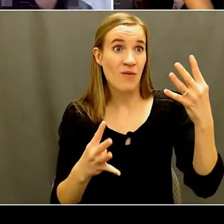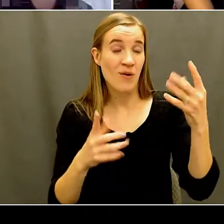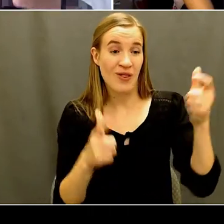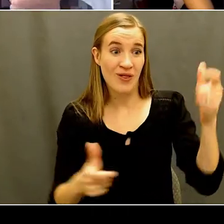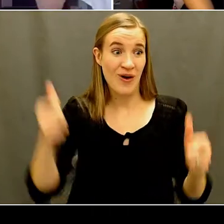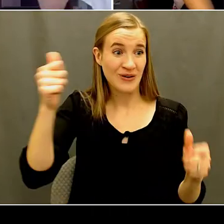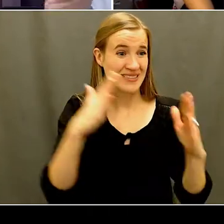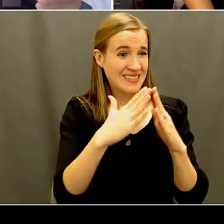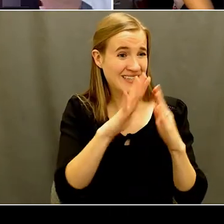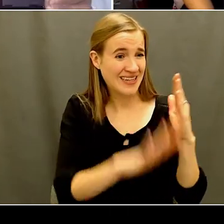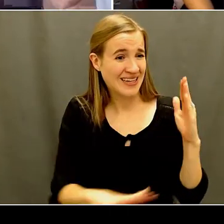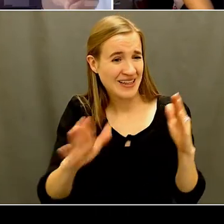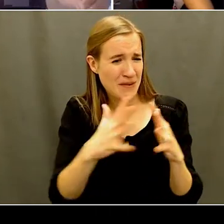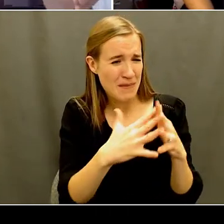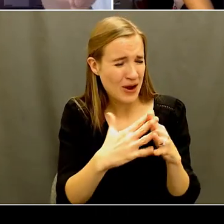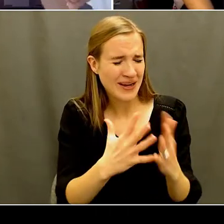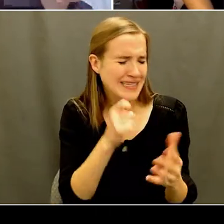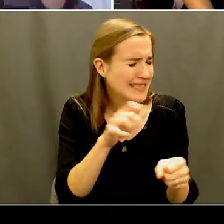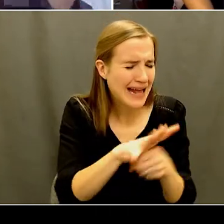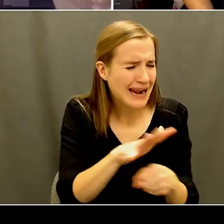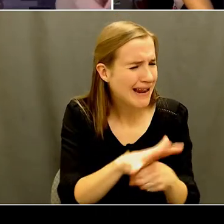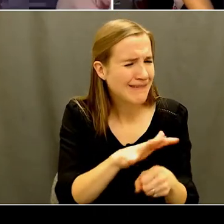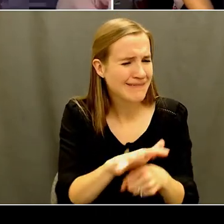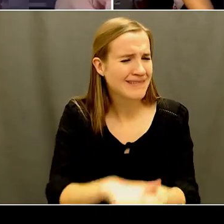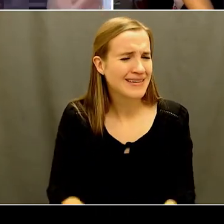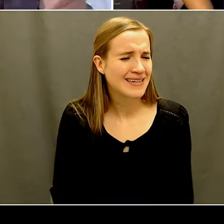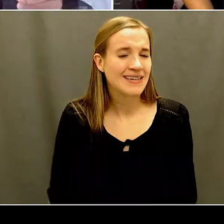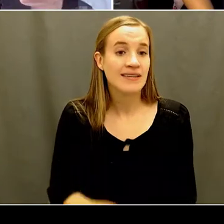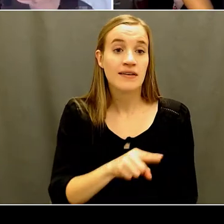are connected to broader disability advocacy movements? And I was like,